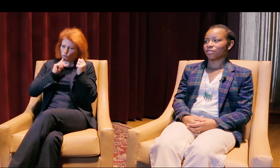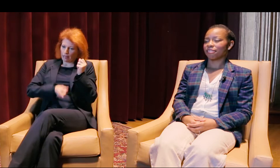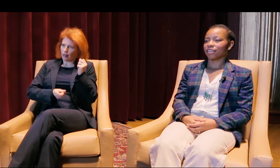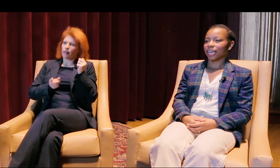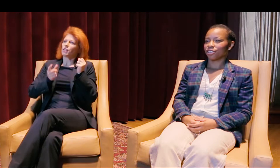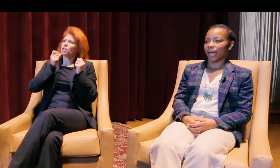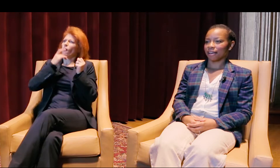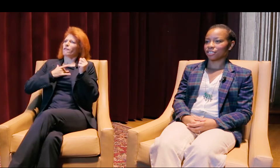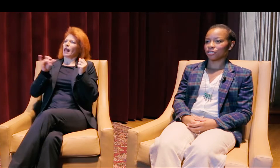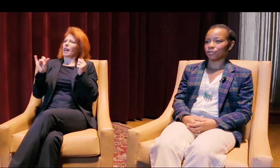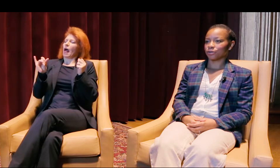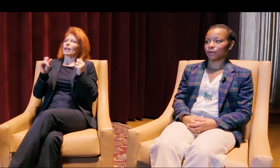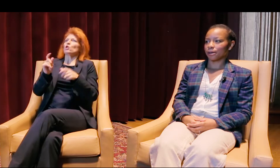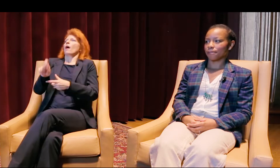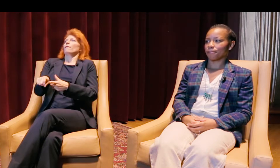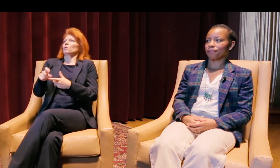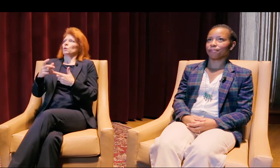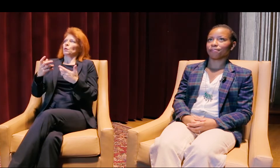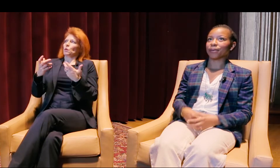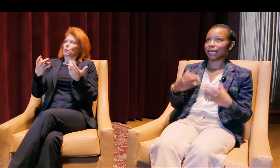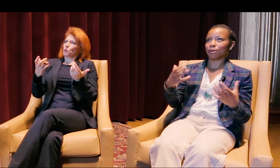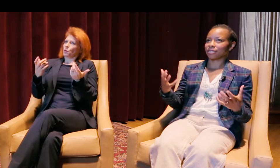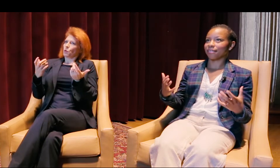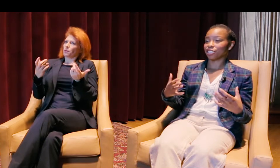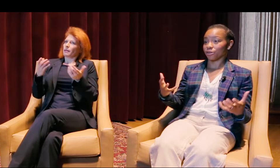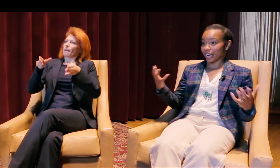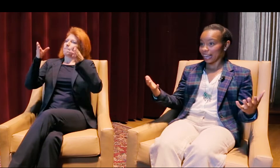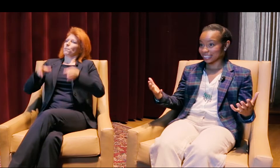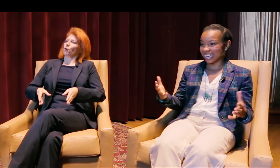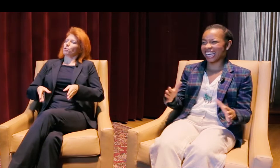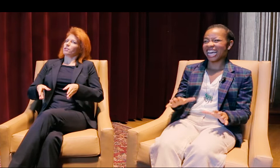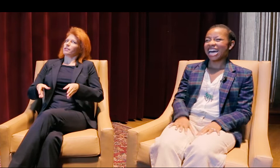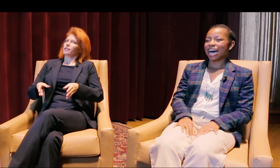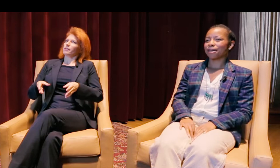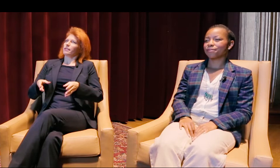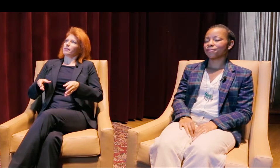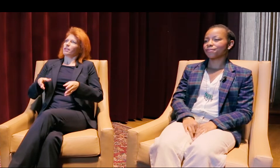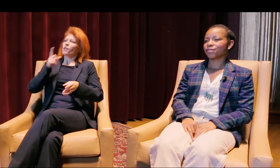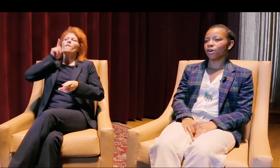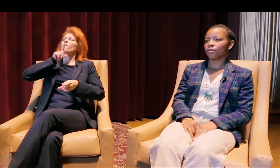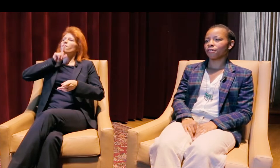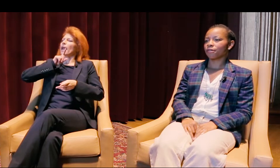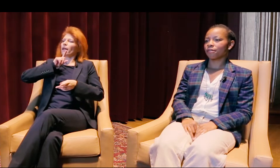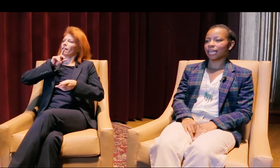do not feel like you have to be a person that you are not .